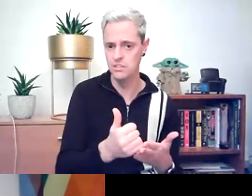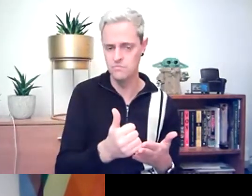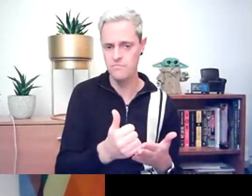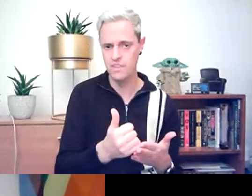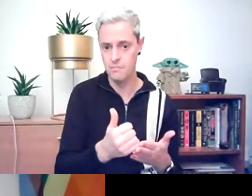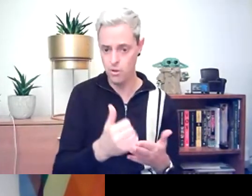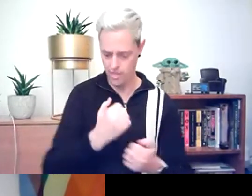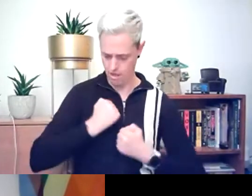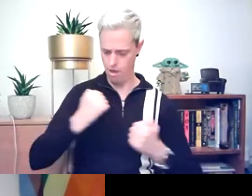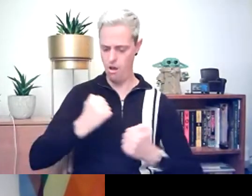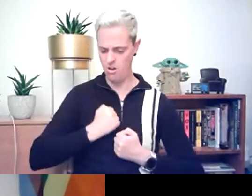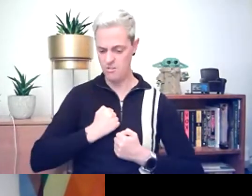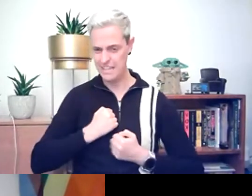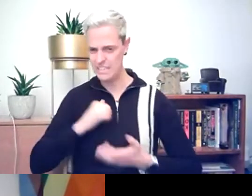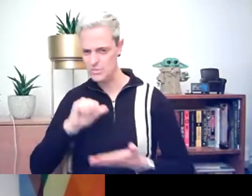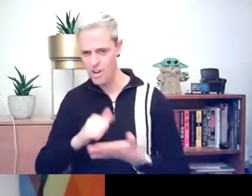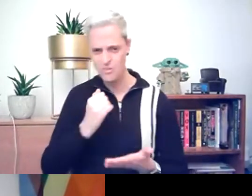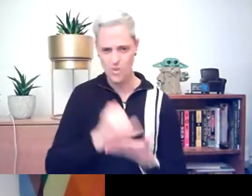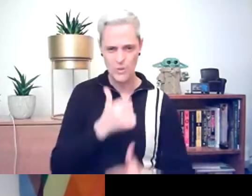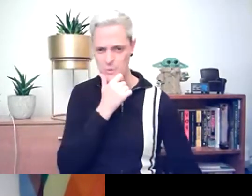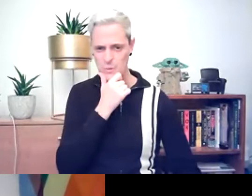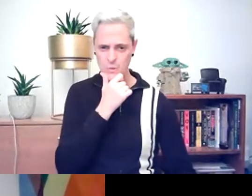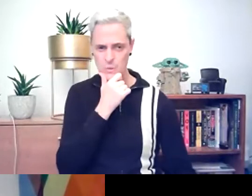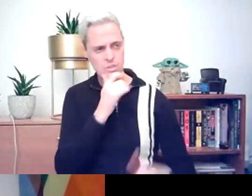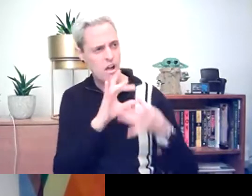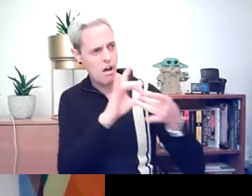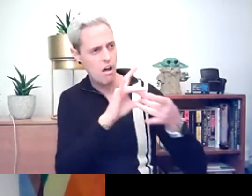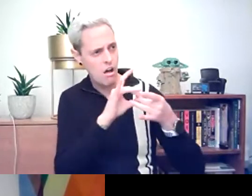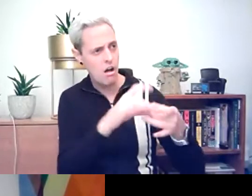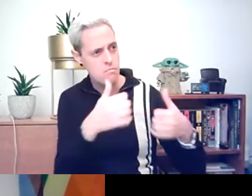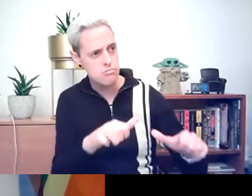18:56:12 So, I guess what I'd say is a one size fits all model is absolutely no use whatsoever.